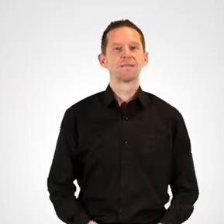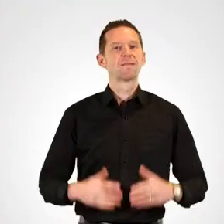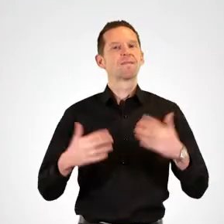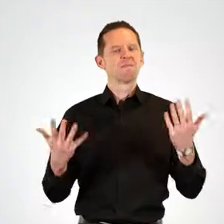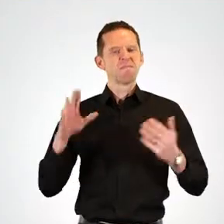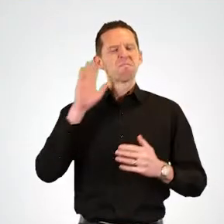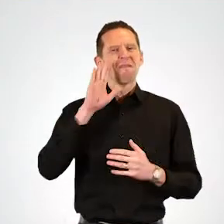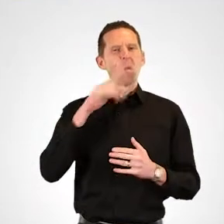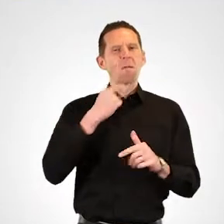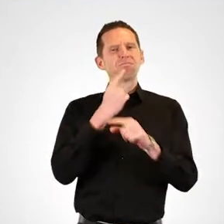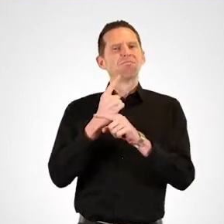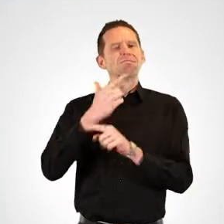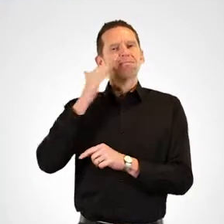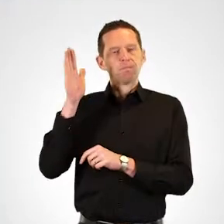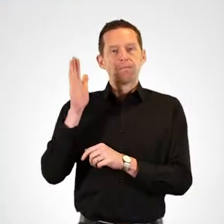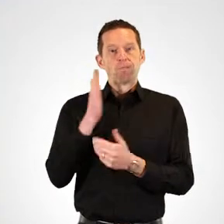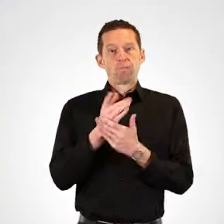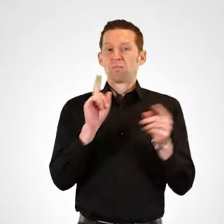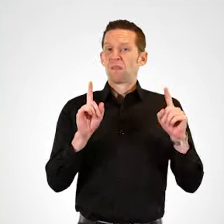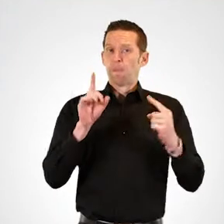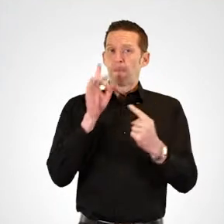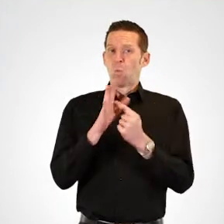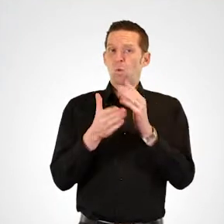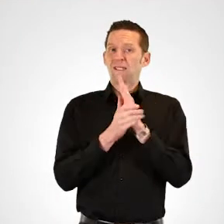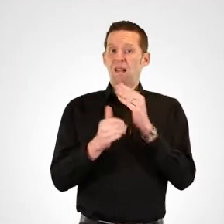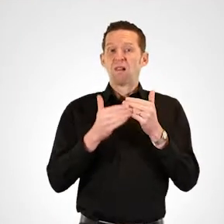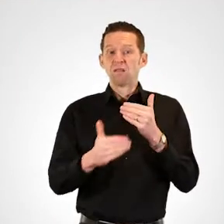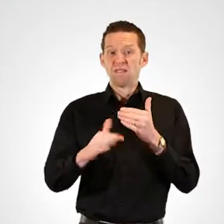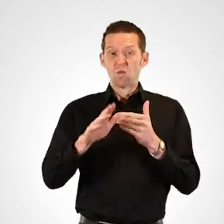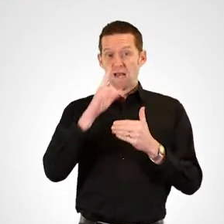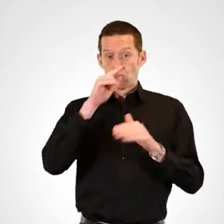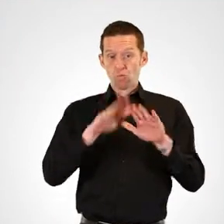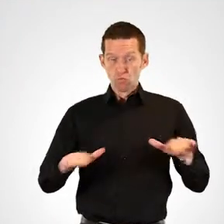So as we were mentioning, one of the very important skills at this stage of development for young children,